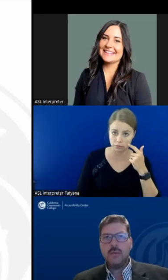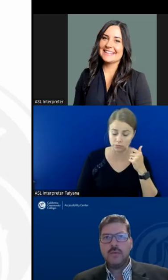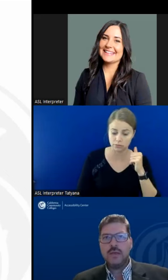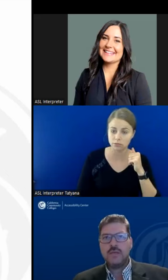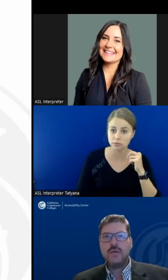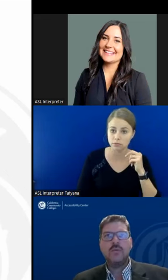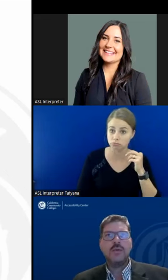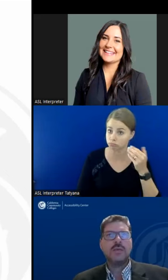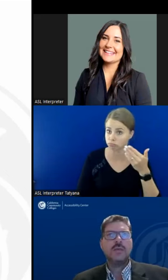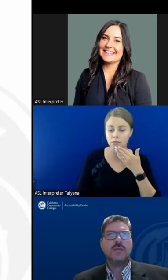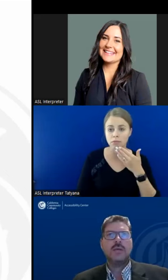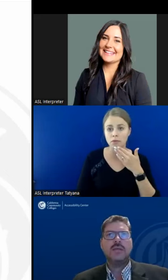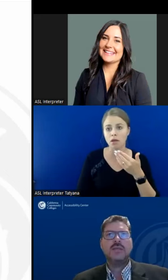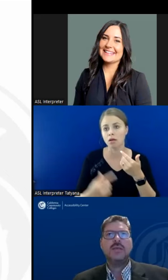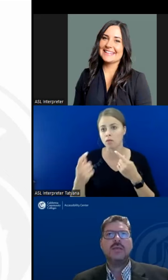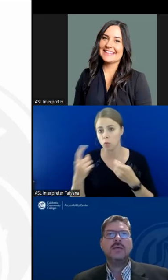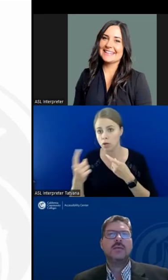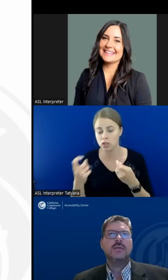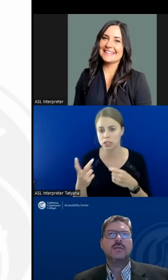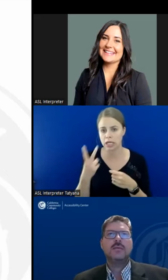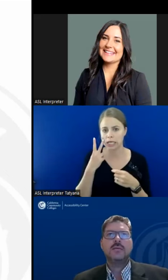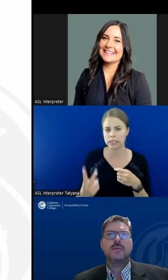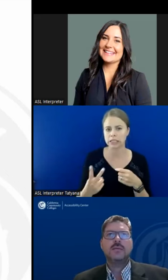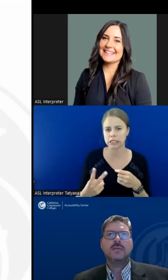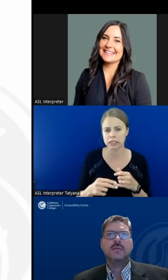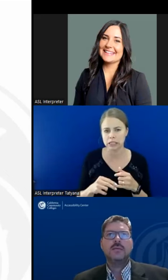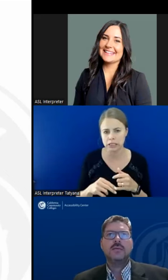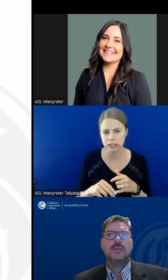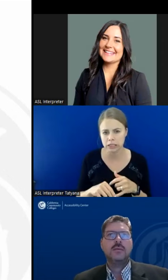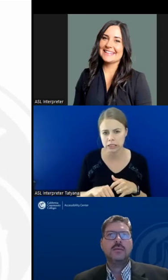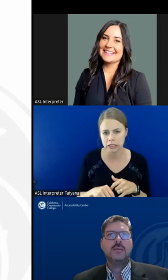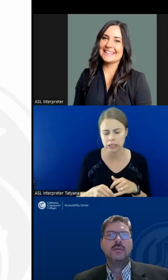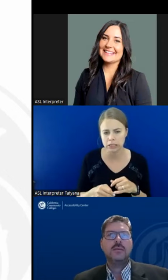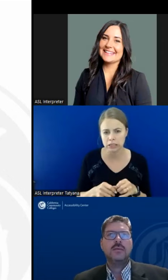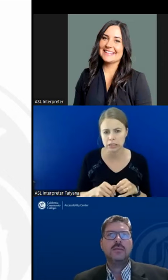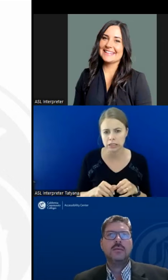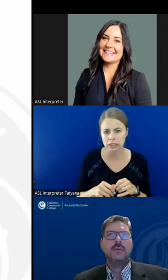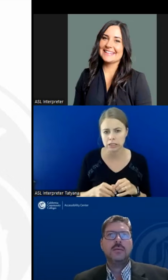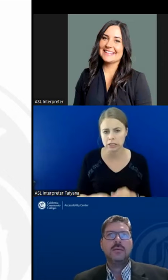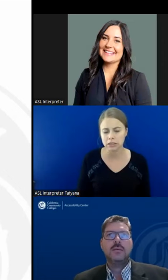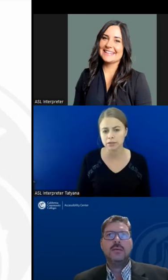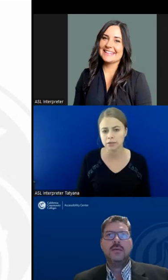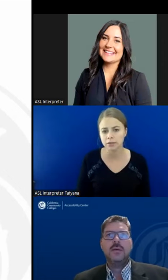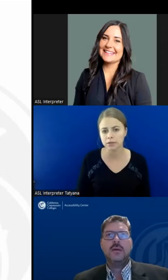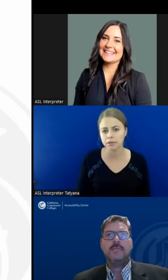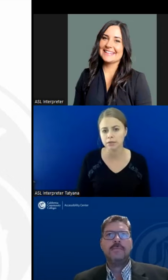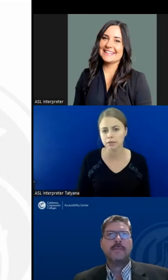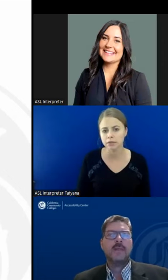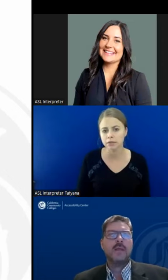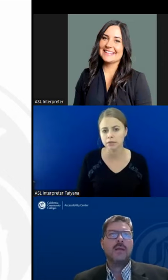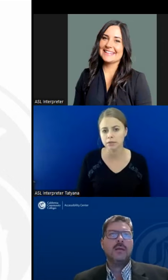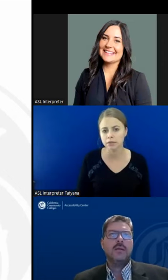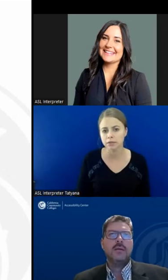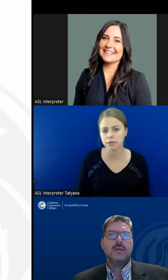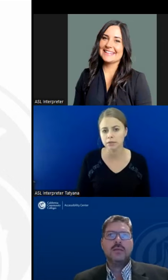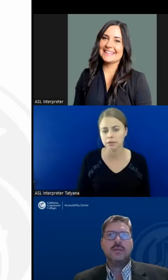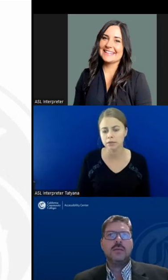Well thanks for your question and I see, okay so,